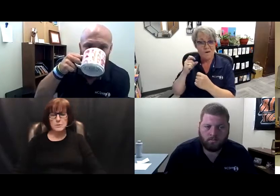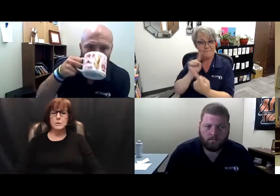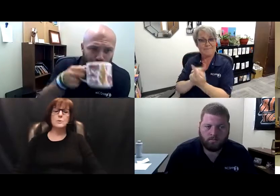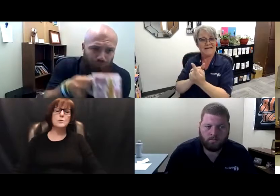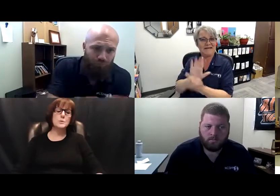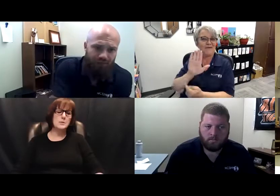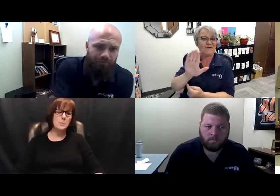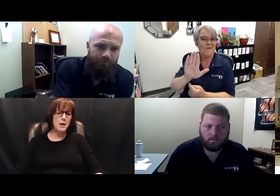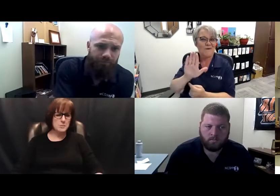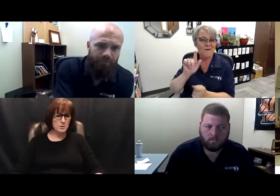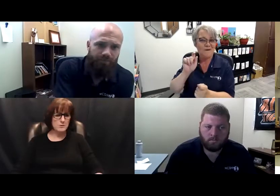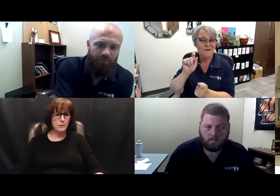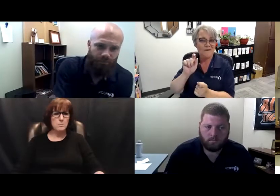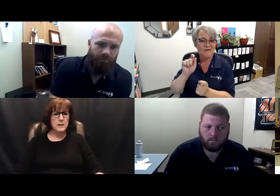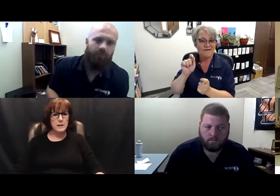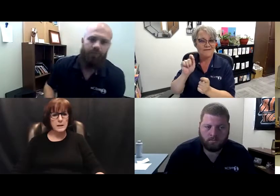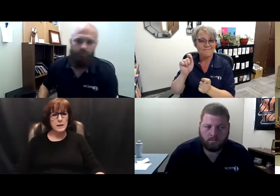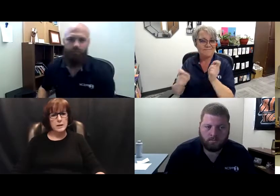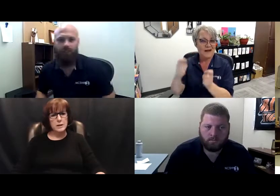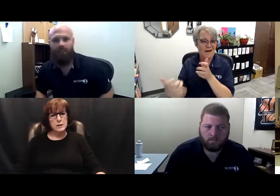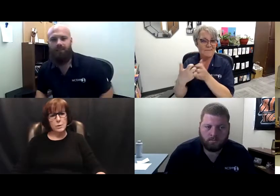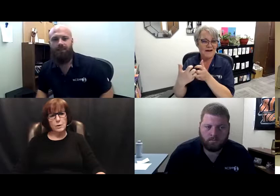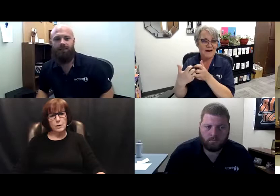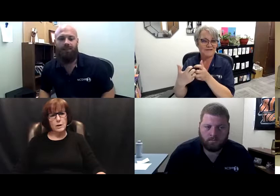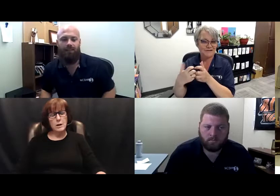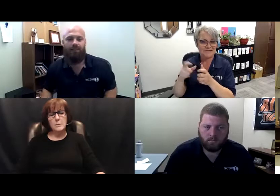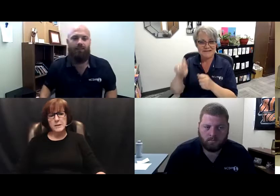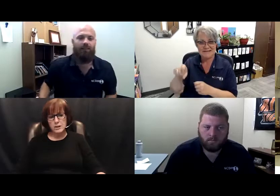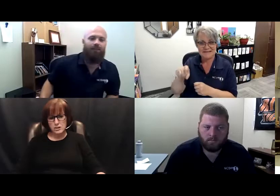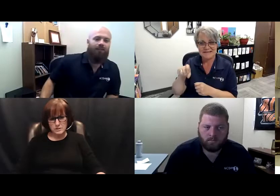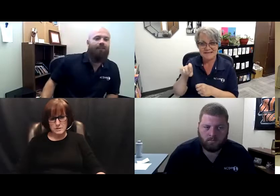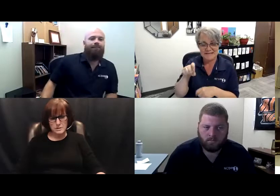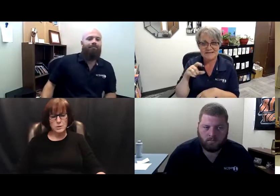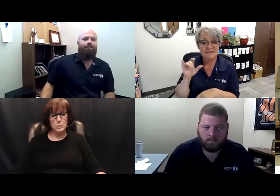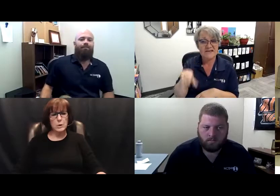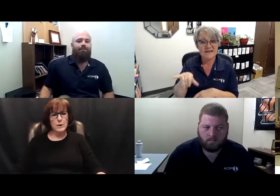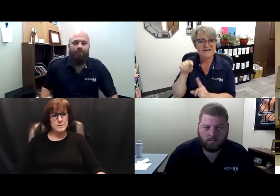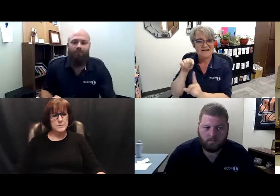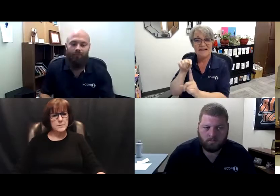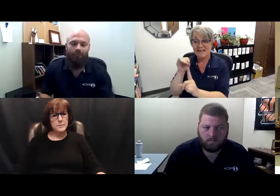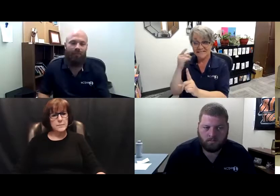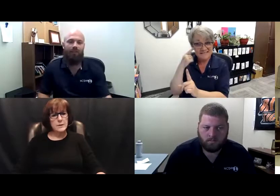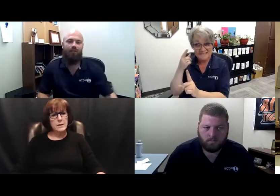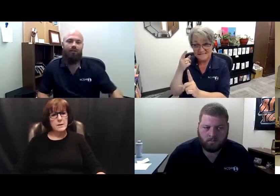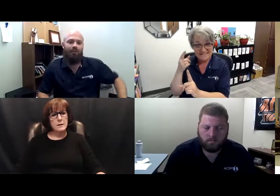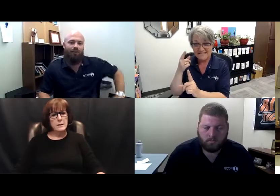who's responsible for meeting your accommodations and your requests.